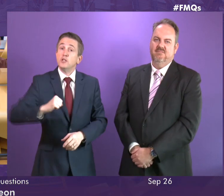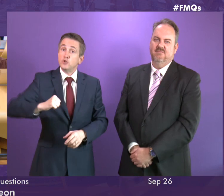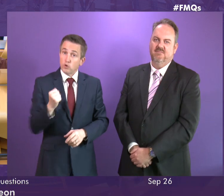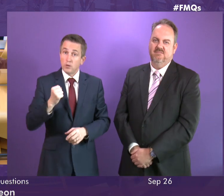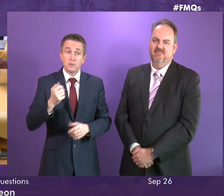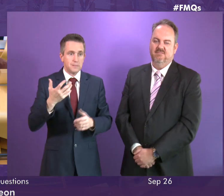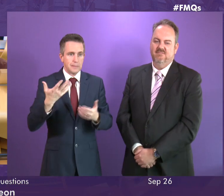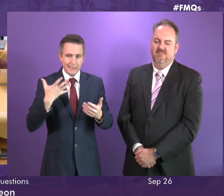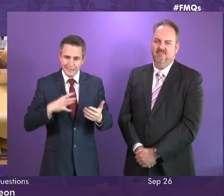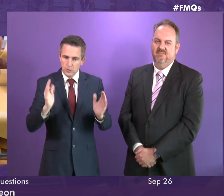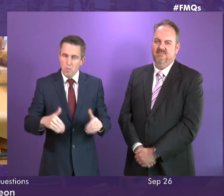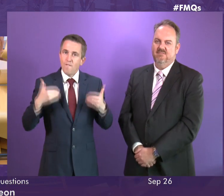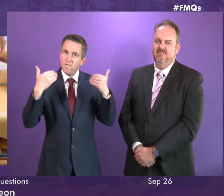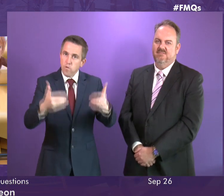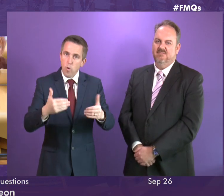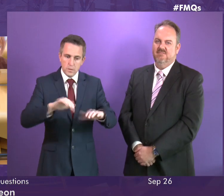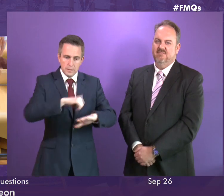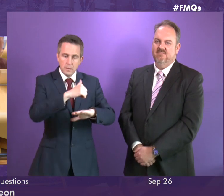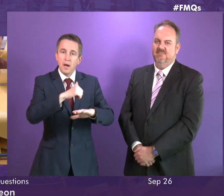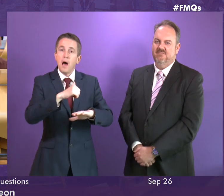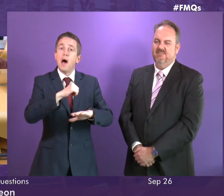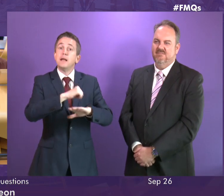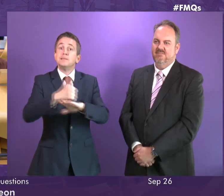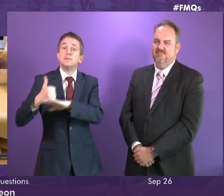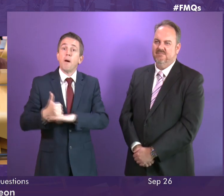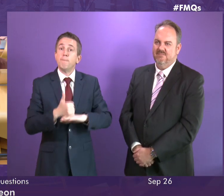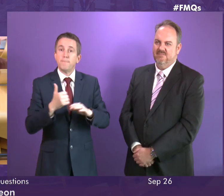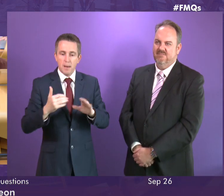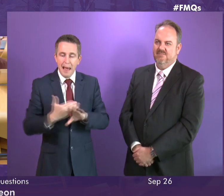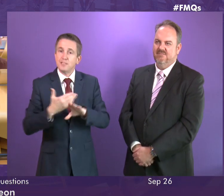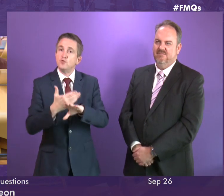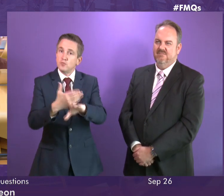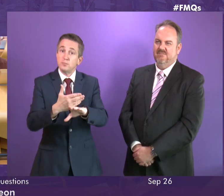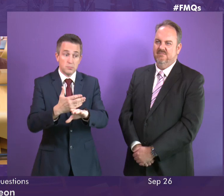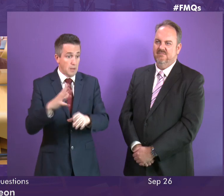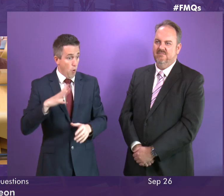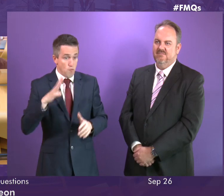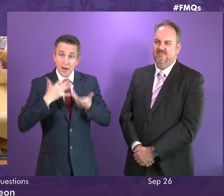to get on and put in place the radical policies that will meet those targets, and that work is under way.